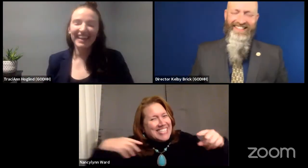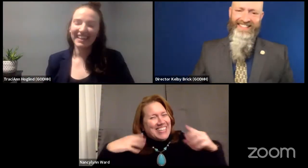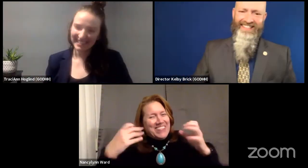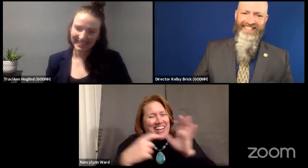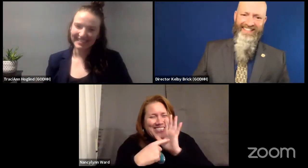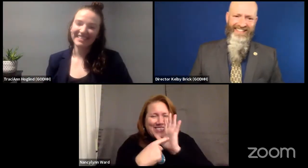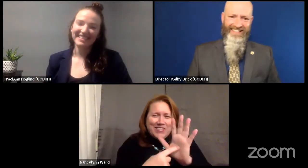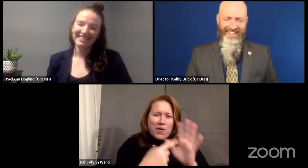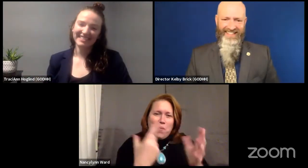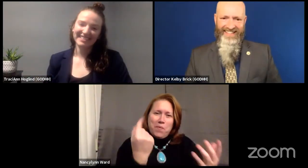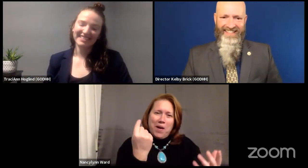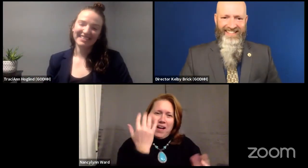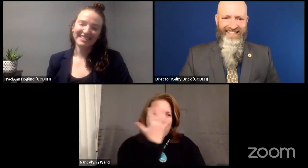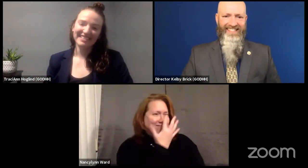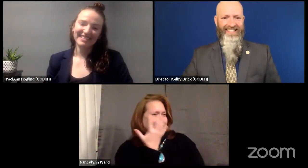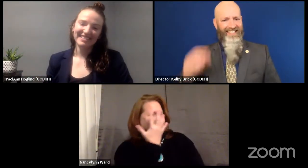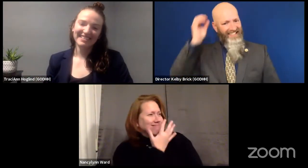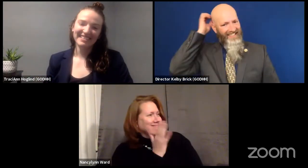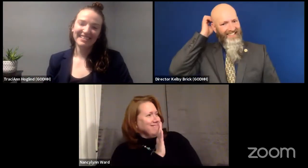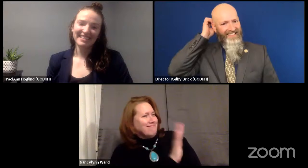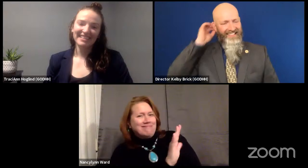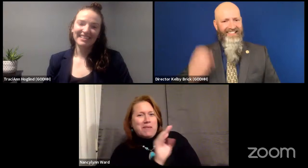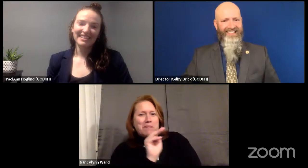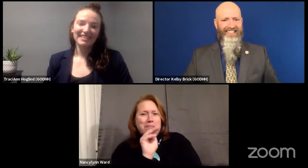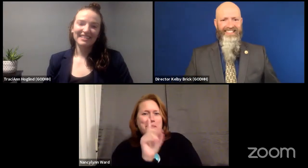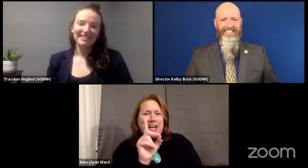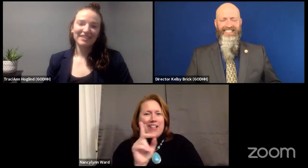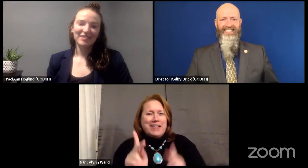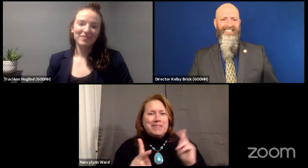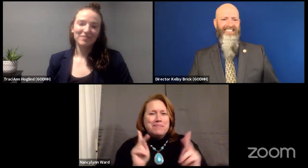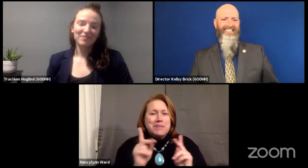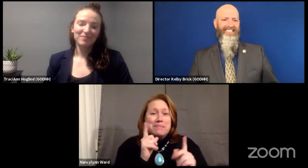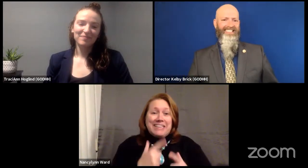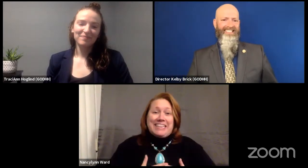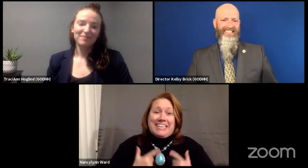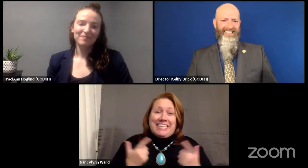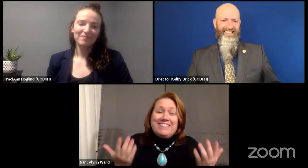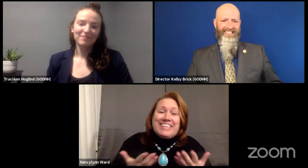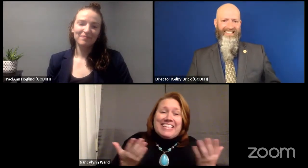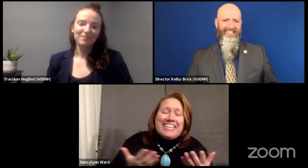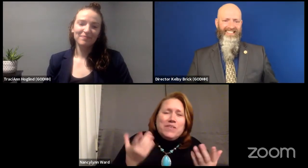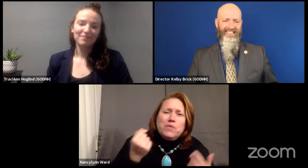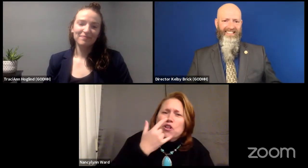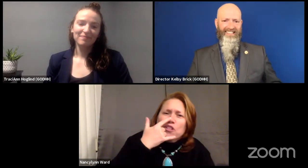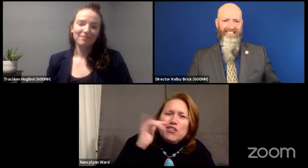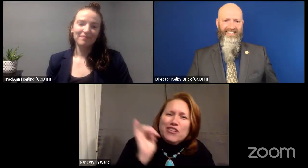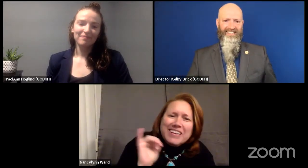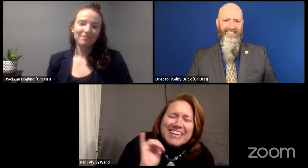want to do that, because we felt it was important that the faces that were providing this information